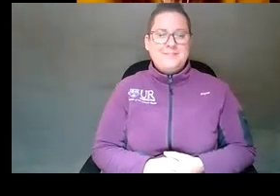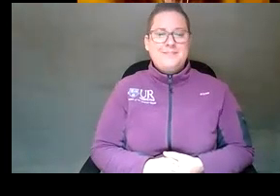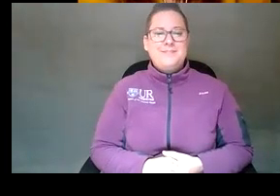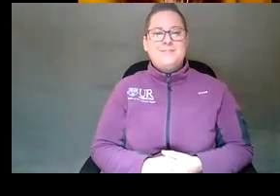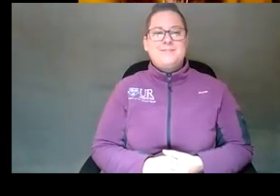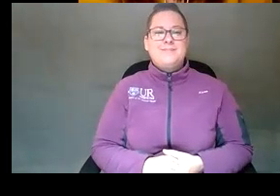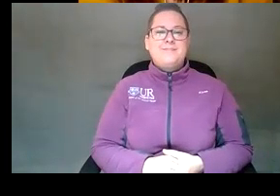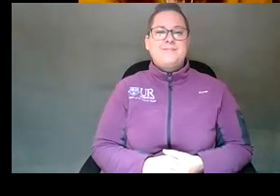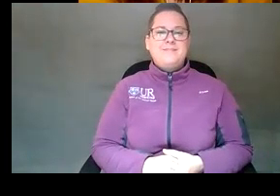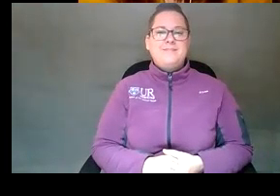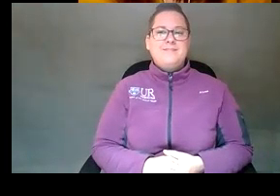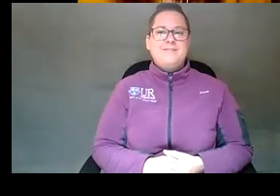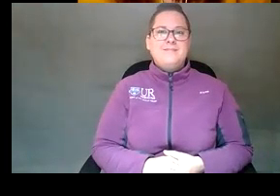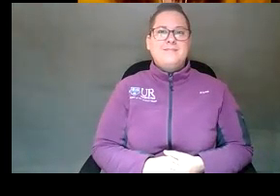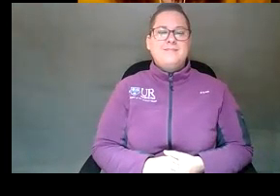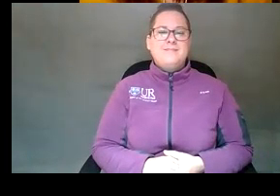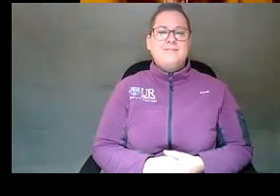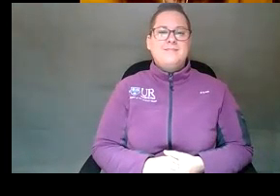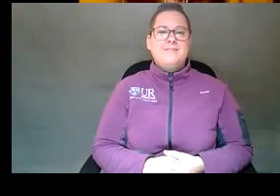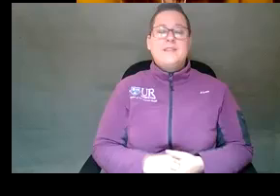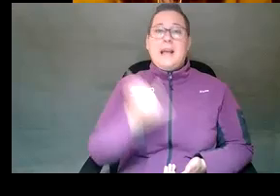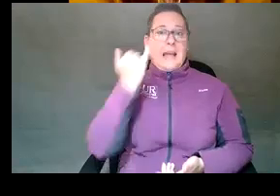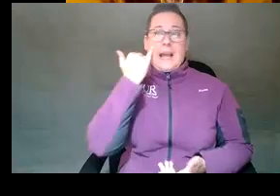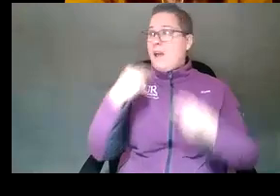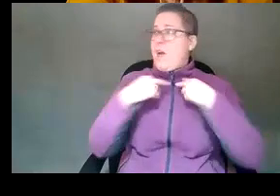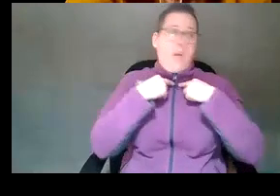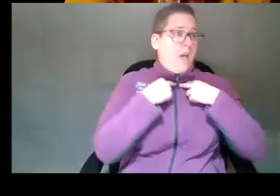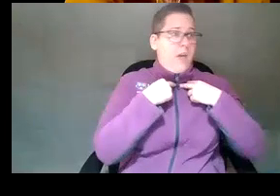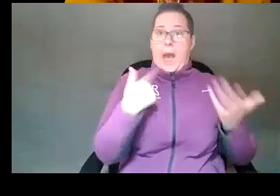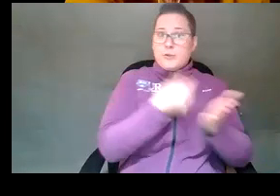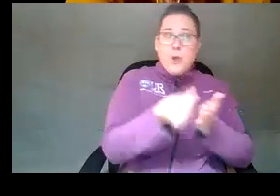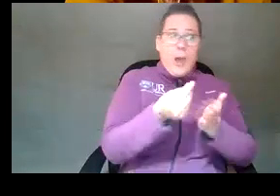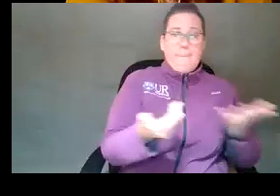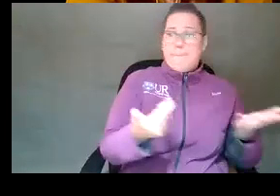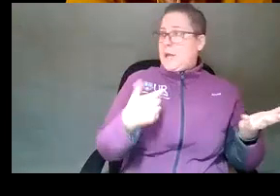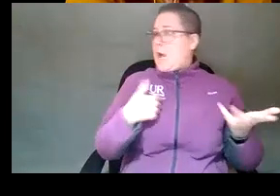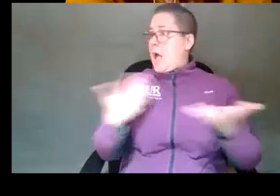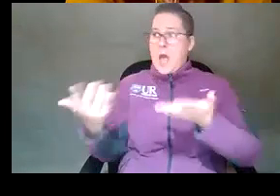work through that with your provider to either reschedule or find a way to be safe and engaged